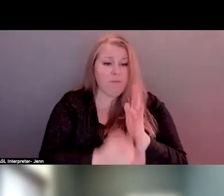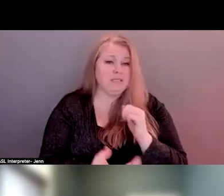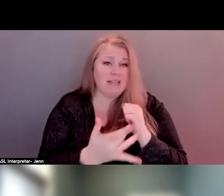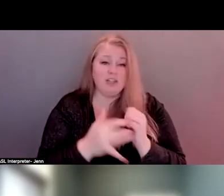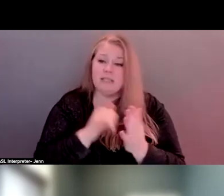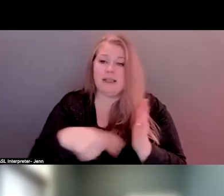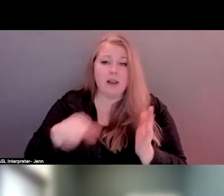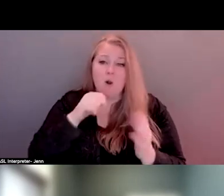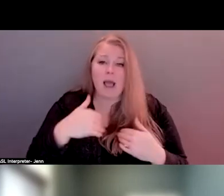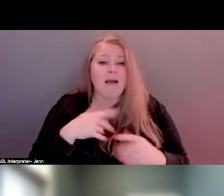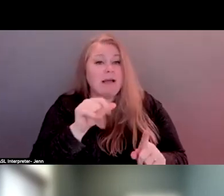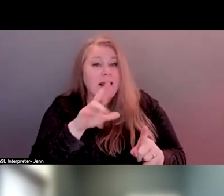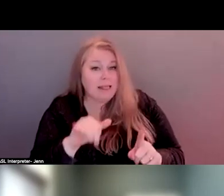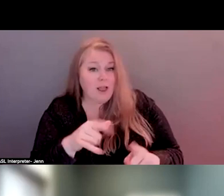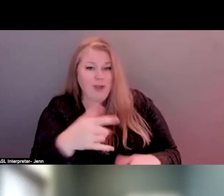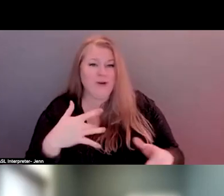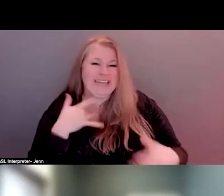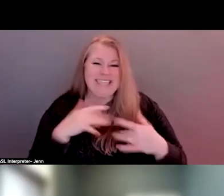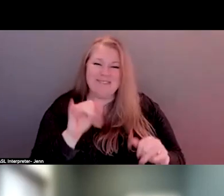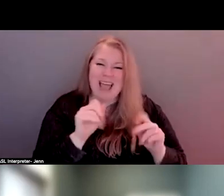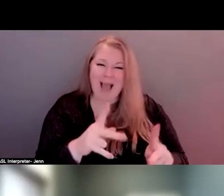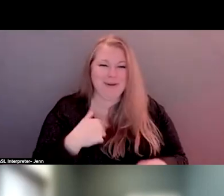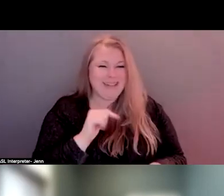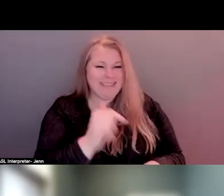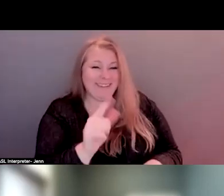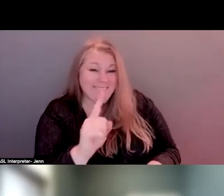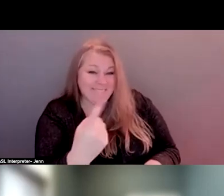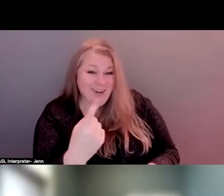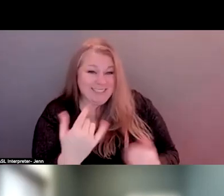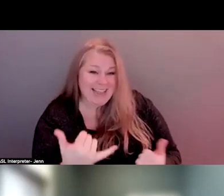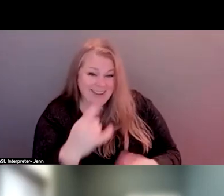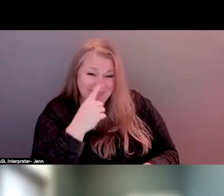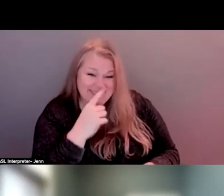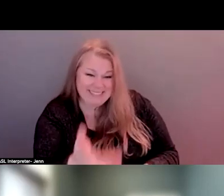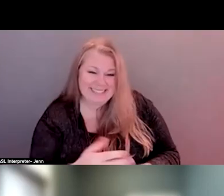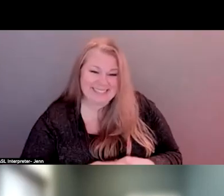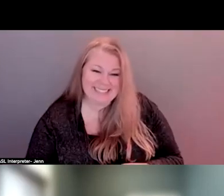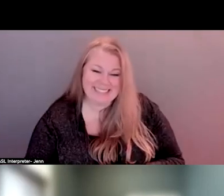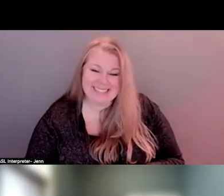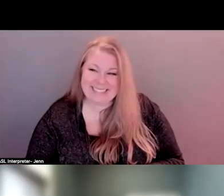Larry, as you were excited about opportunities I might go to you first this time. Thanks. Thanks.